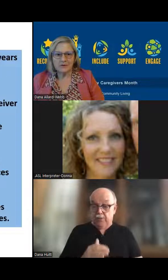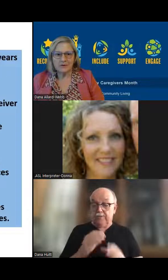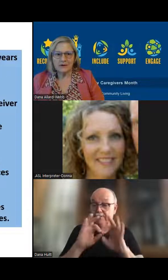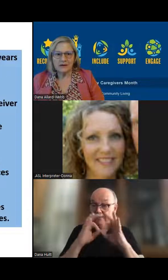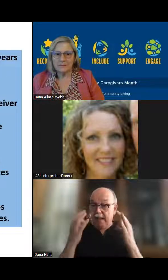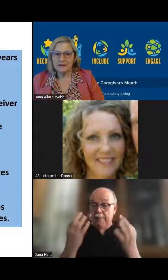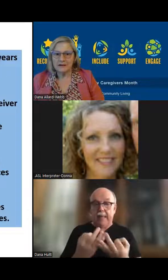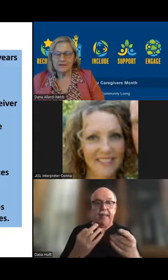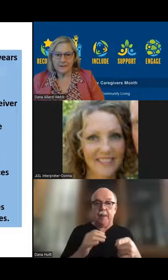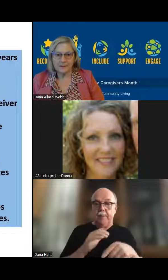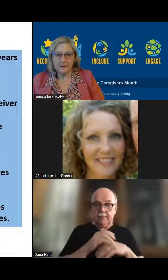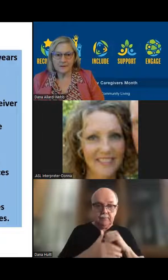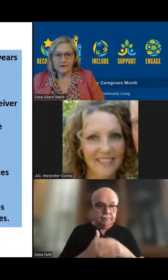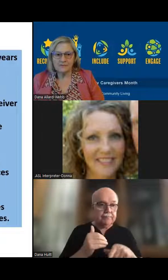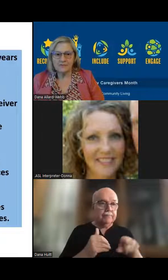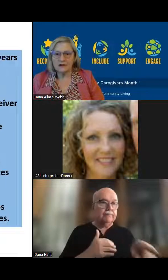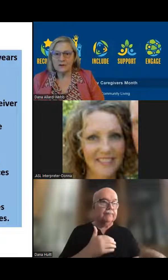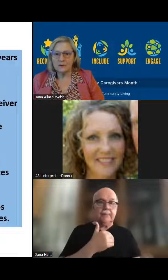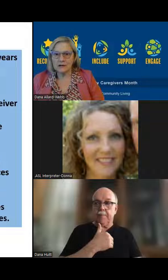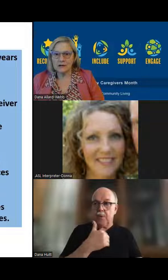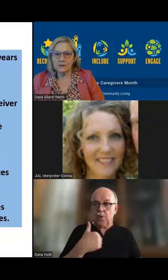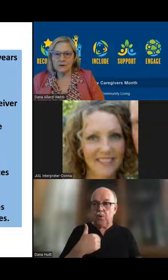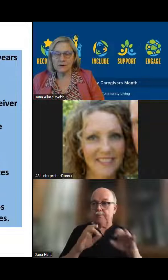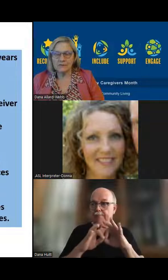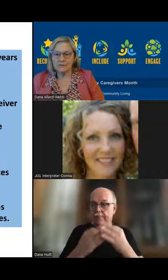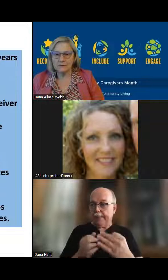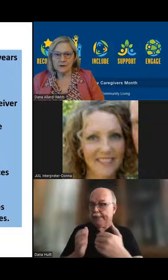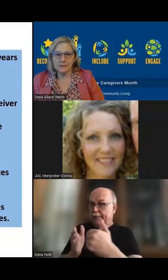Union 775, the Training Partnership. So they offer